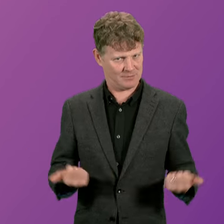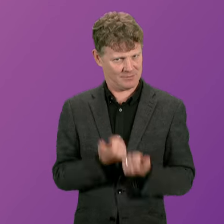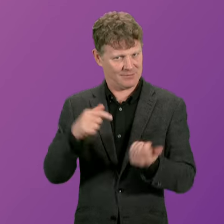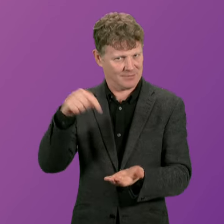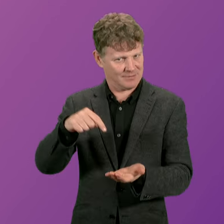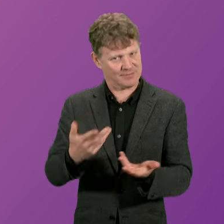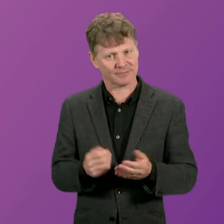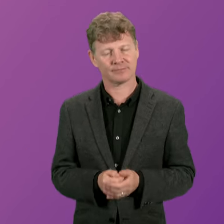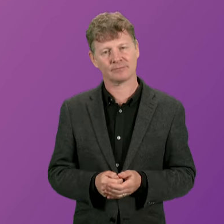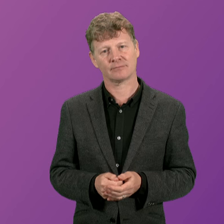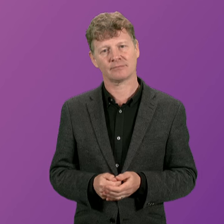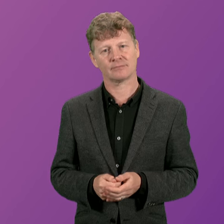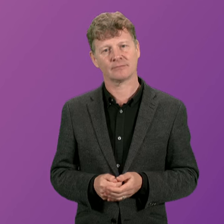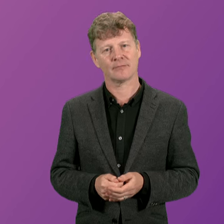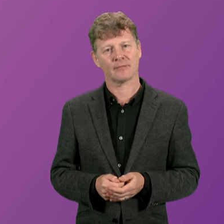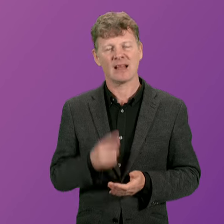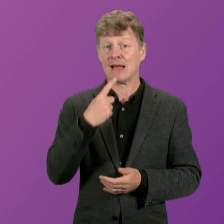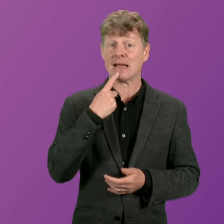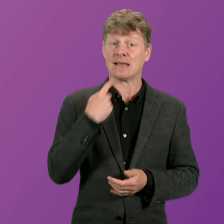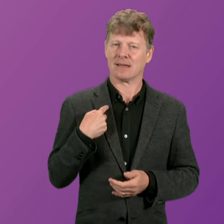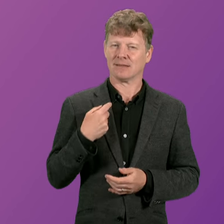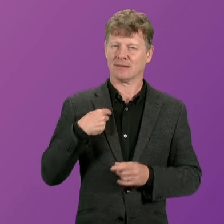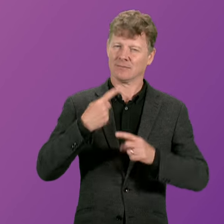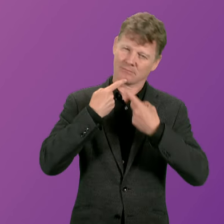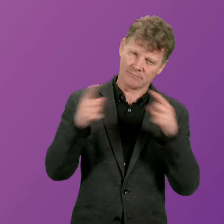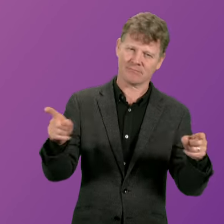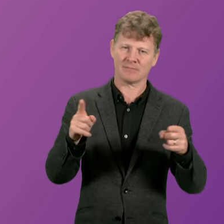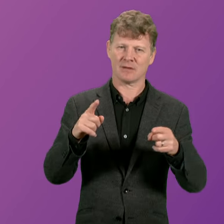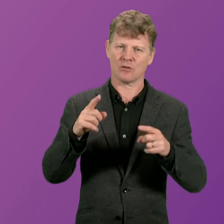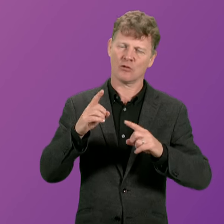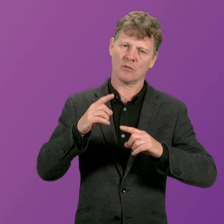Yesterday, in my statement of priorities to the Parliament, I made the point that,